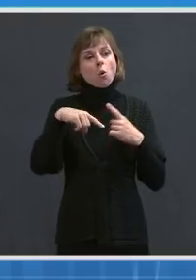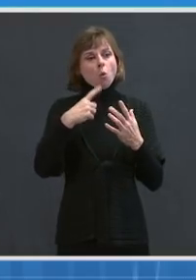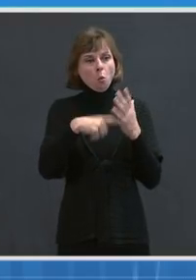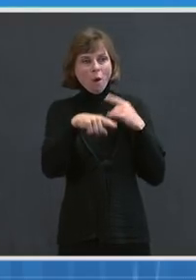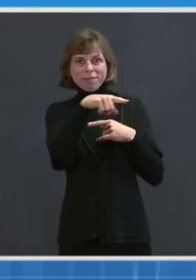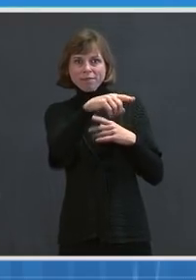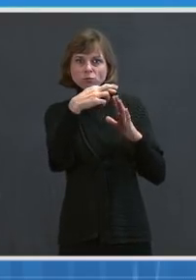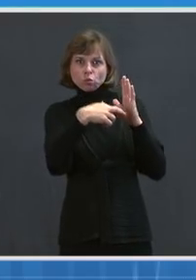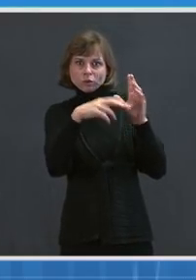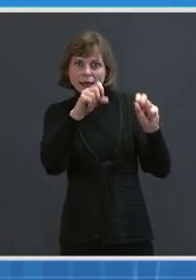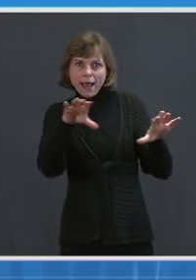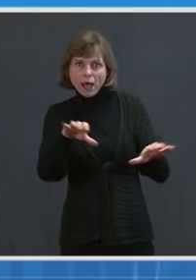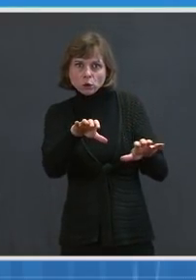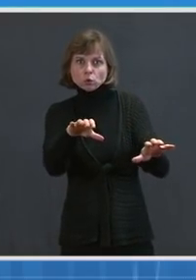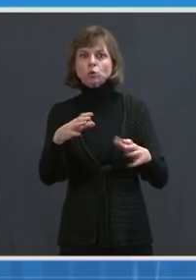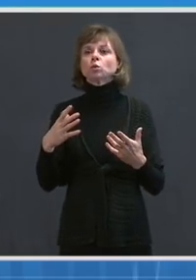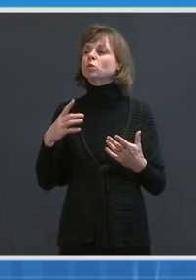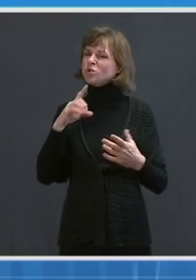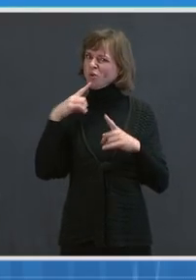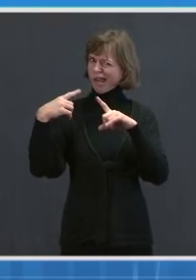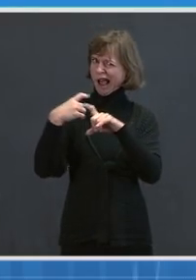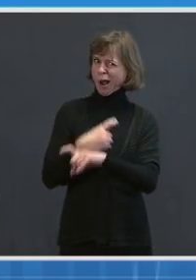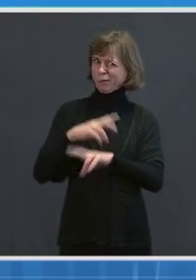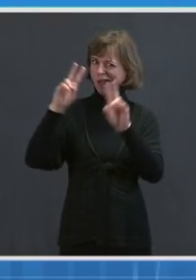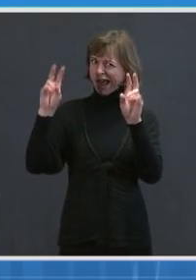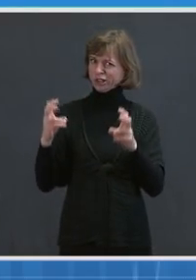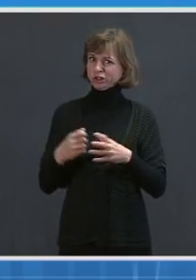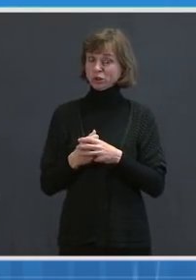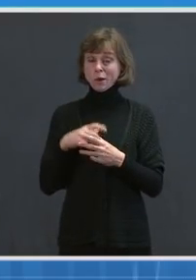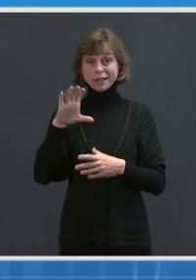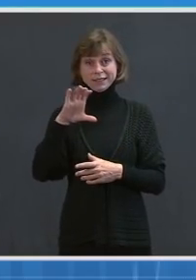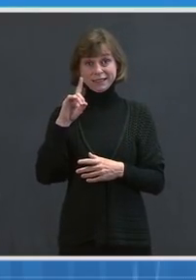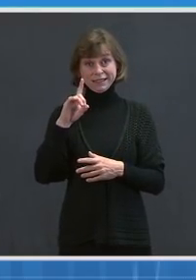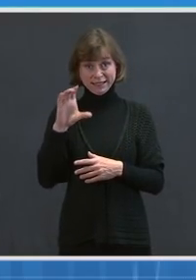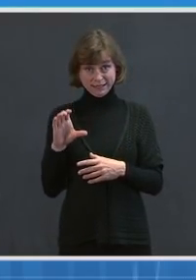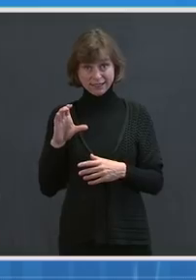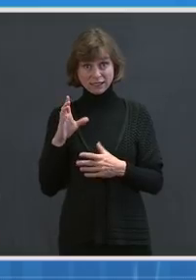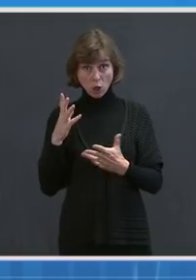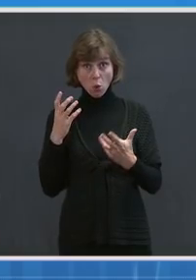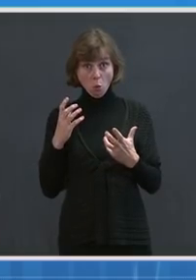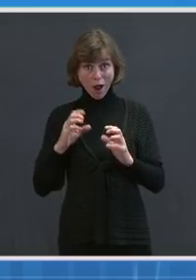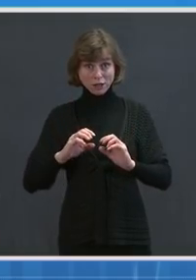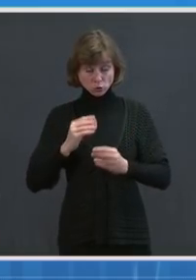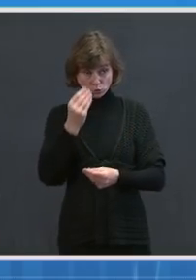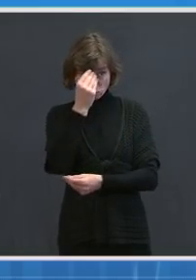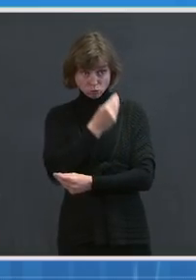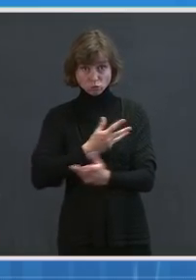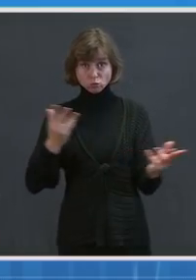CDC is working to ensure that the communication we release on this guidance are clear